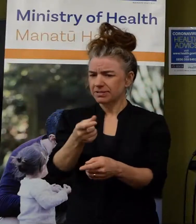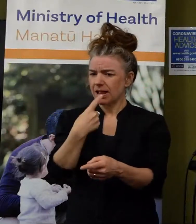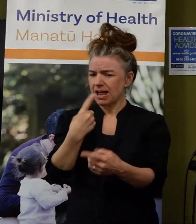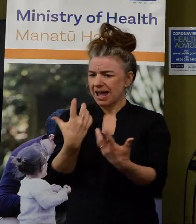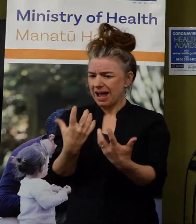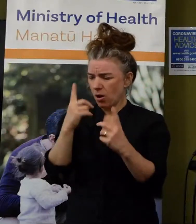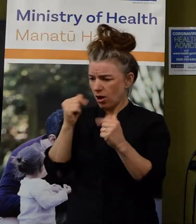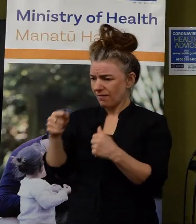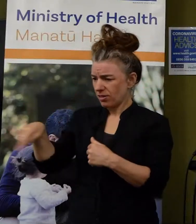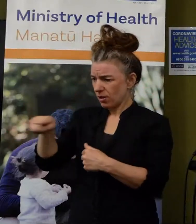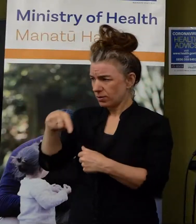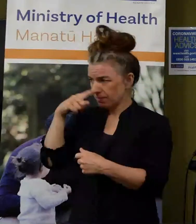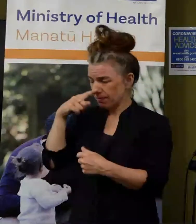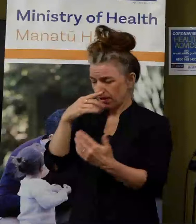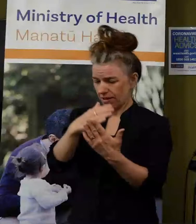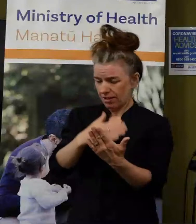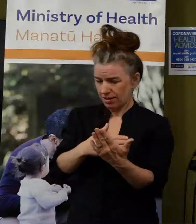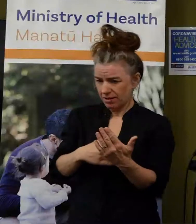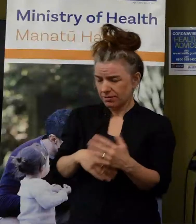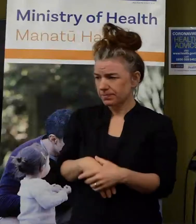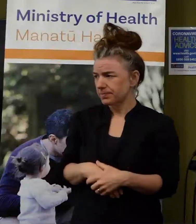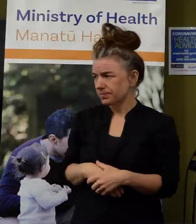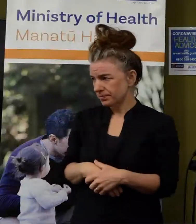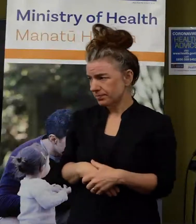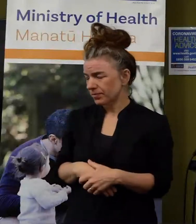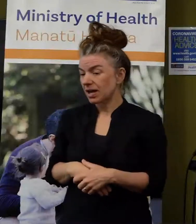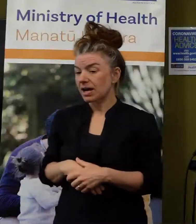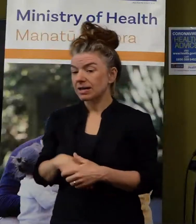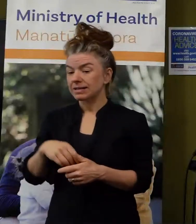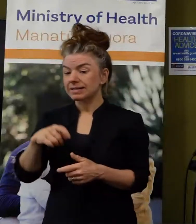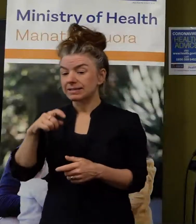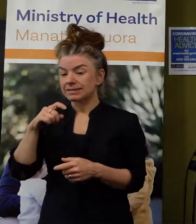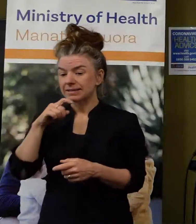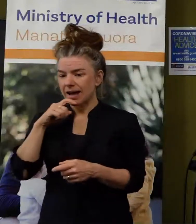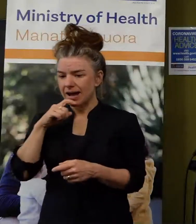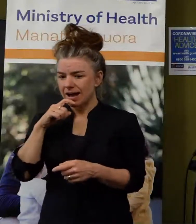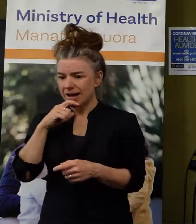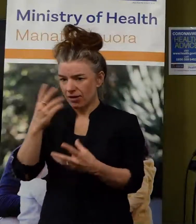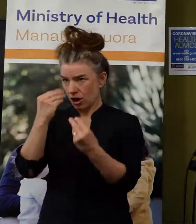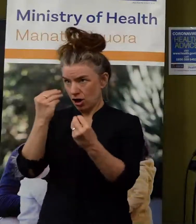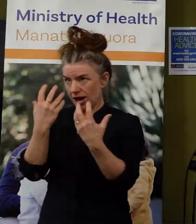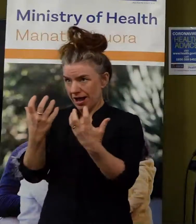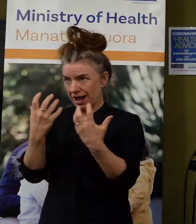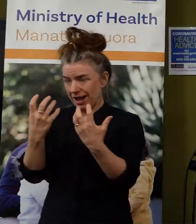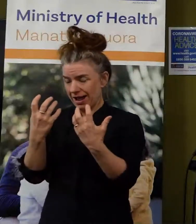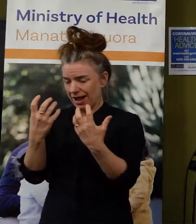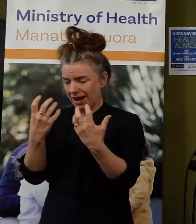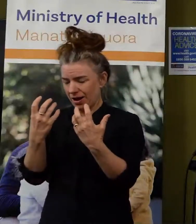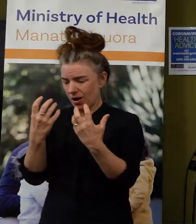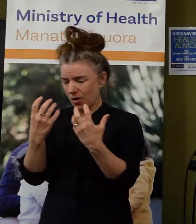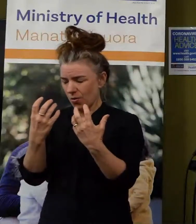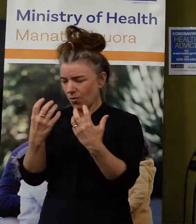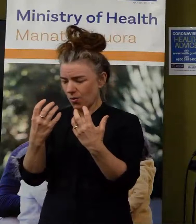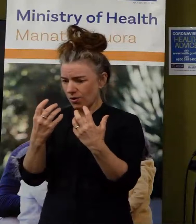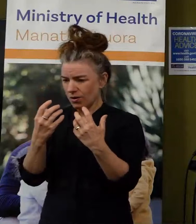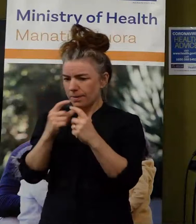And then we had infection prevention and control nurses take the staff through all the precautions and actually train them in how to put a mask on,